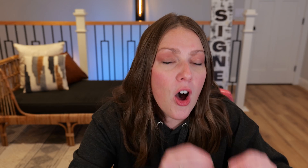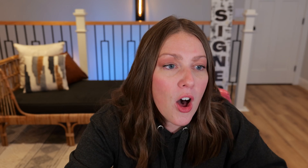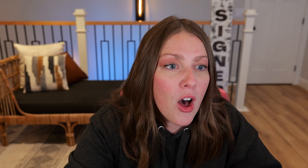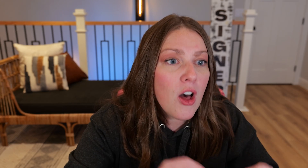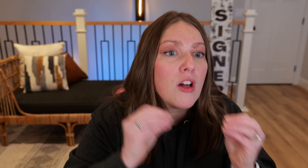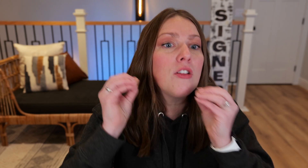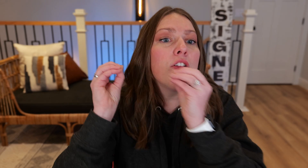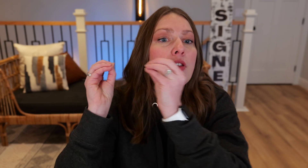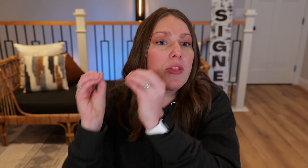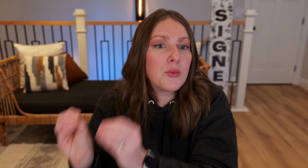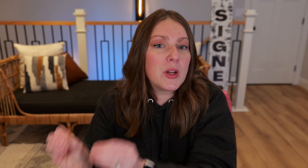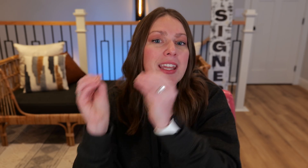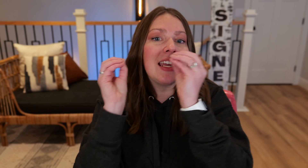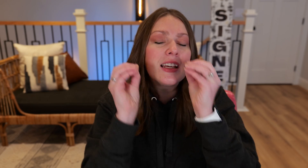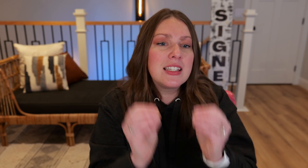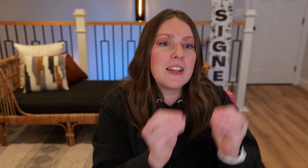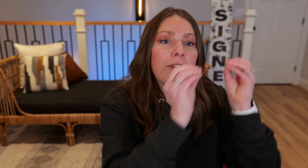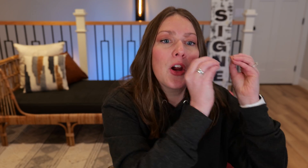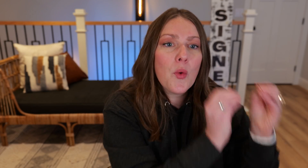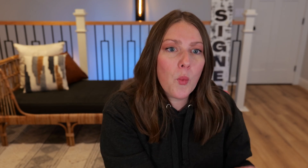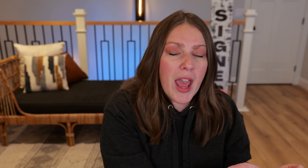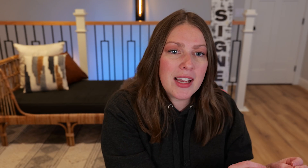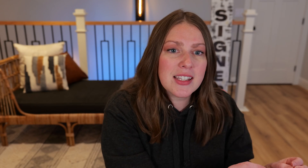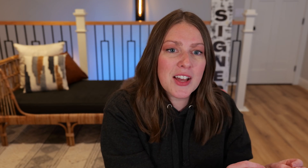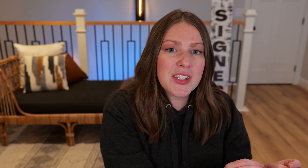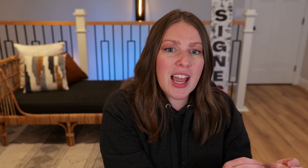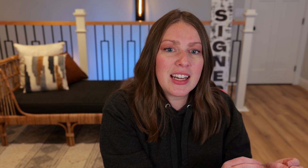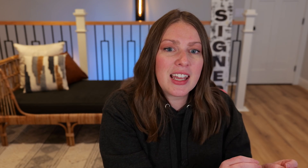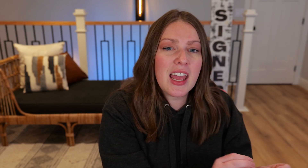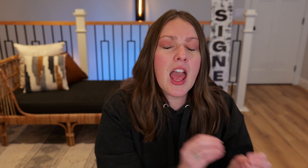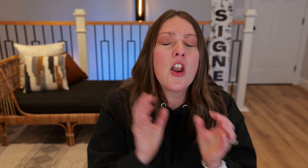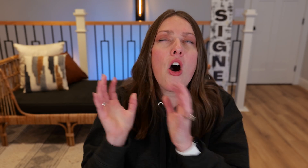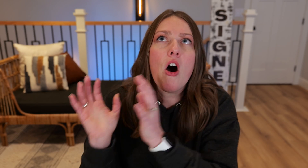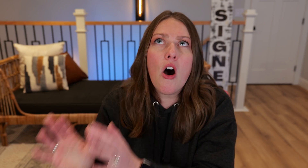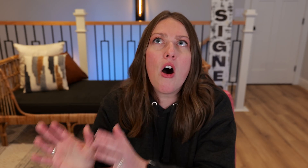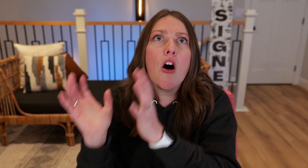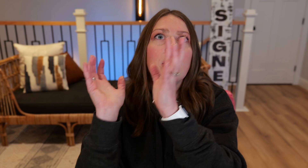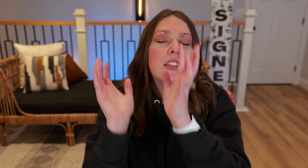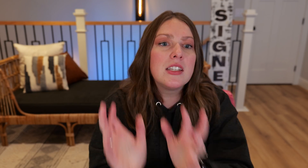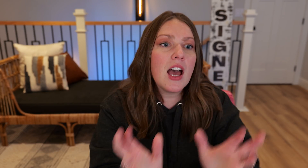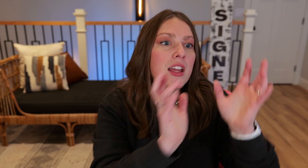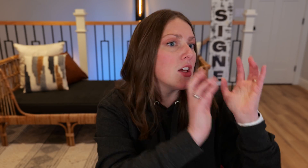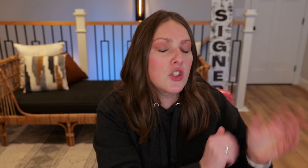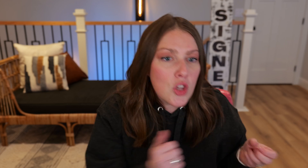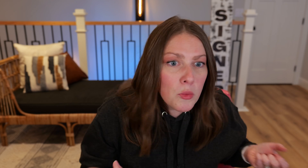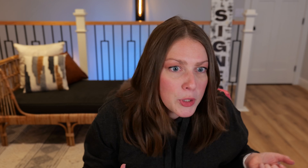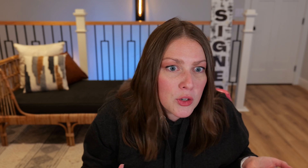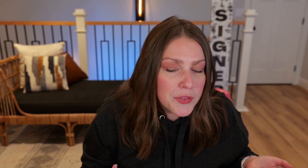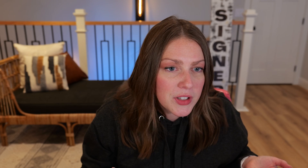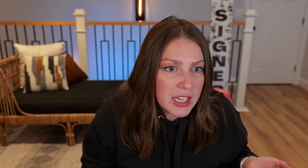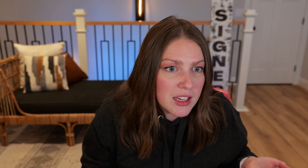All three different ways of signing it. And all done so beautifully.